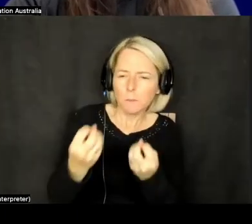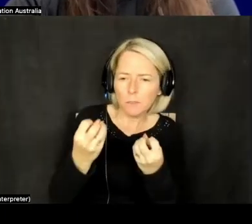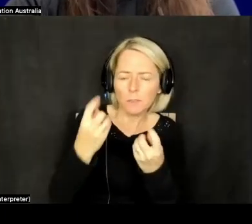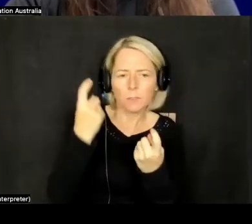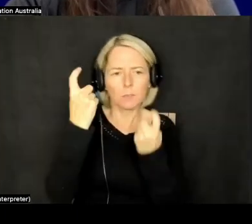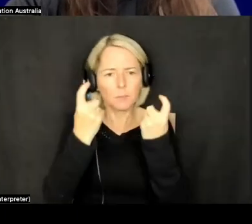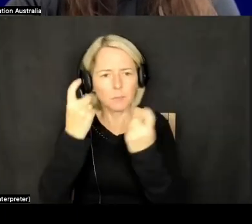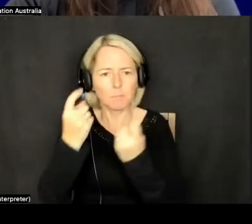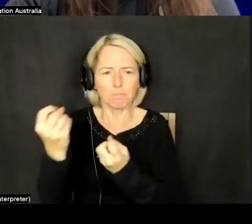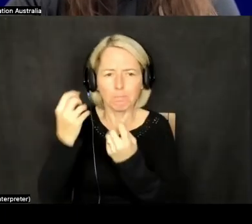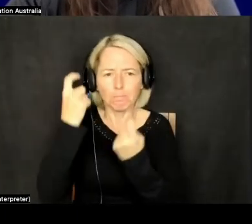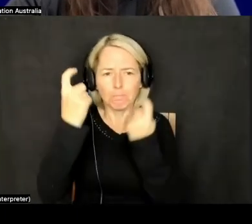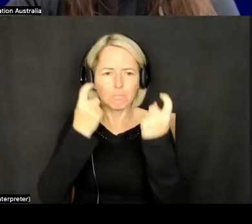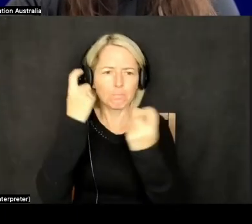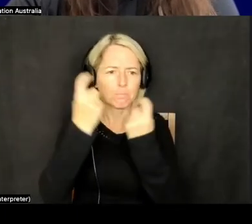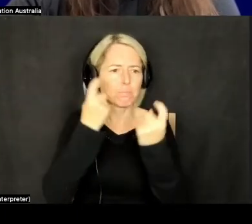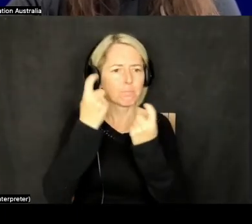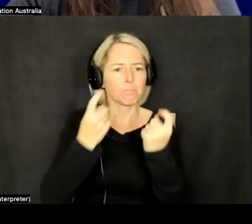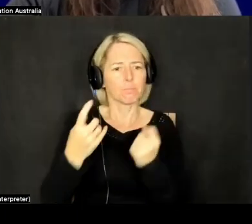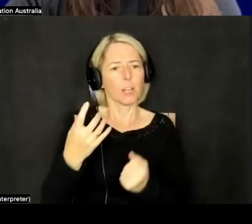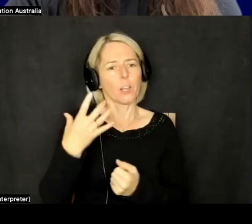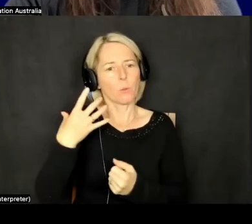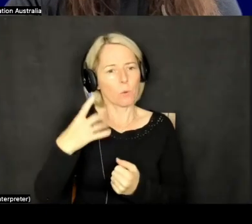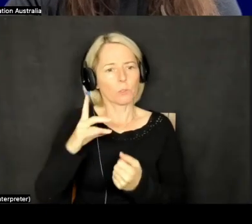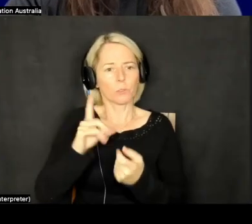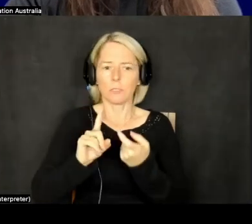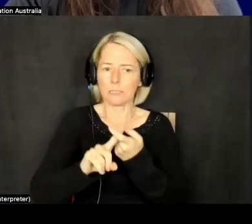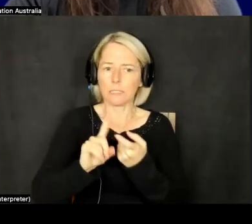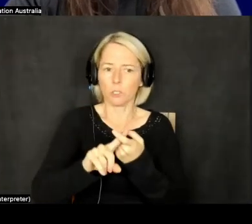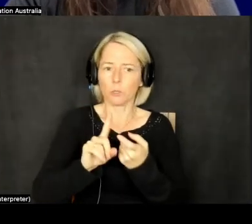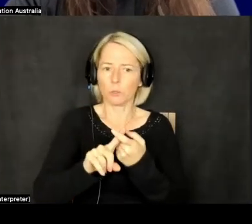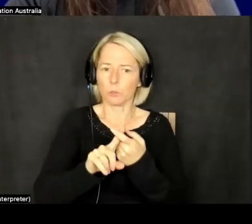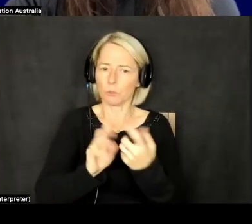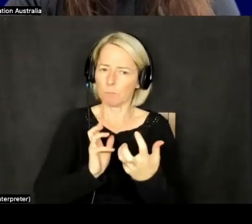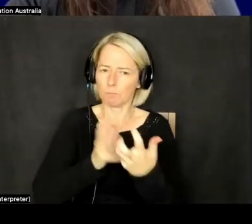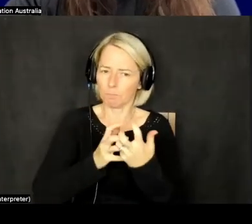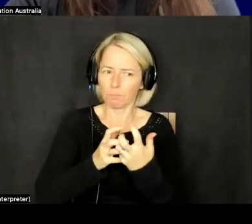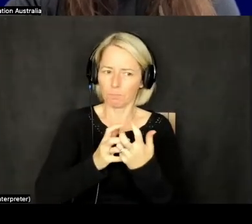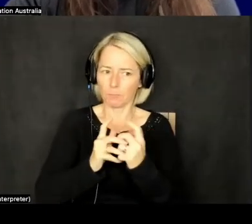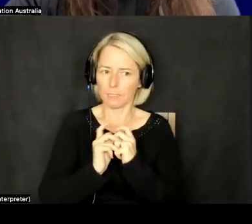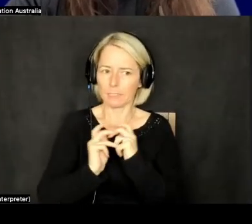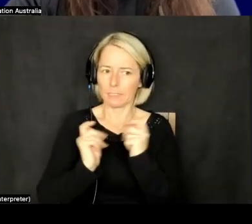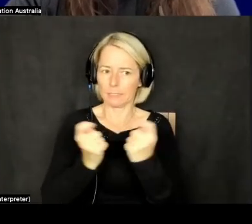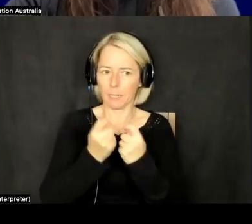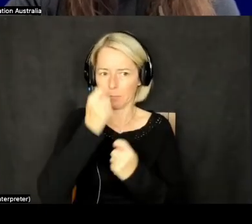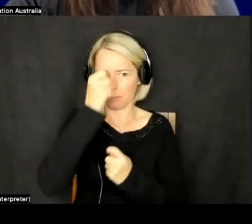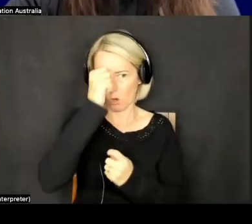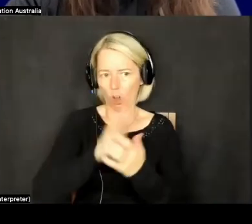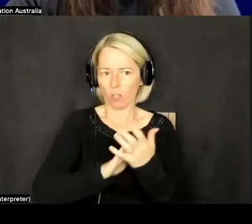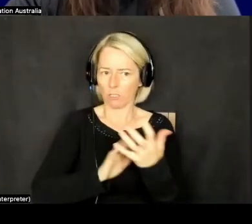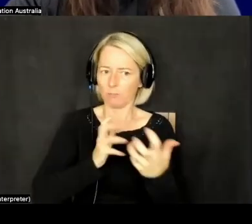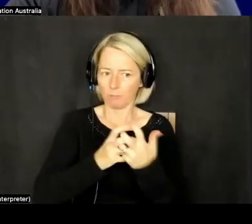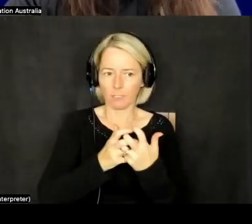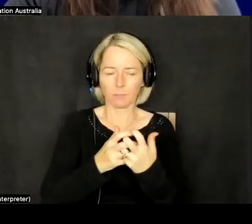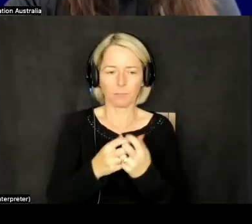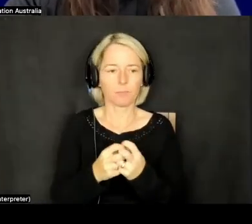of this team knowledge. The deafblind team operates in environments that have policies,